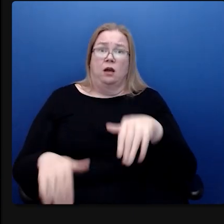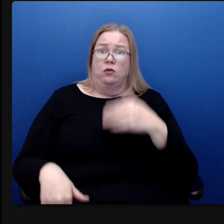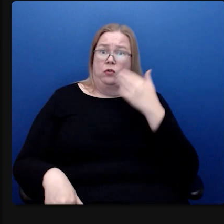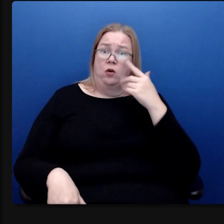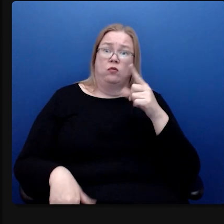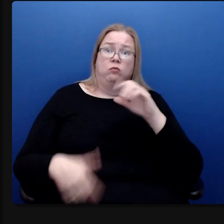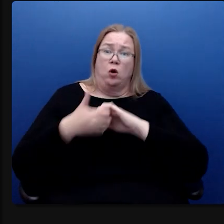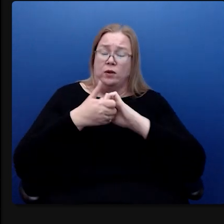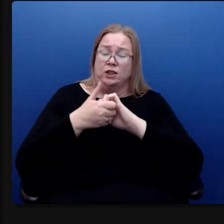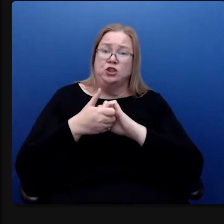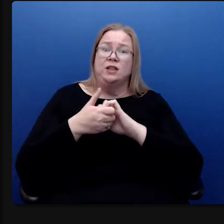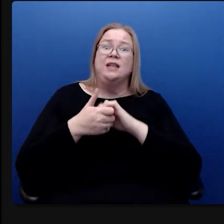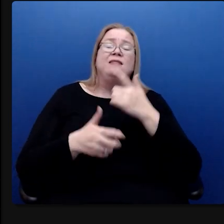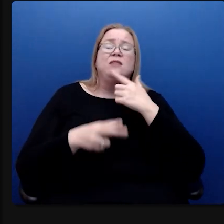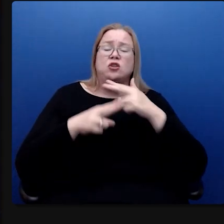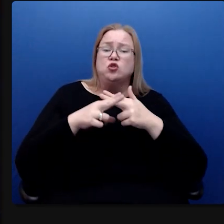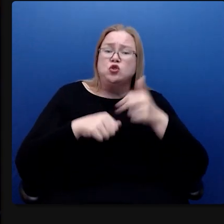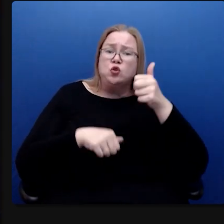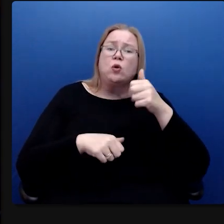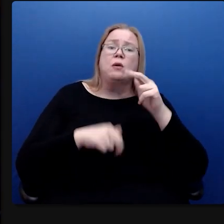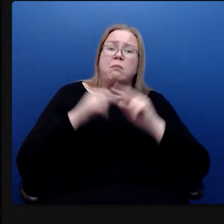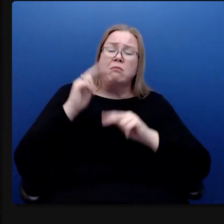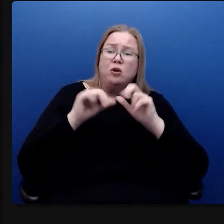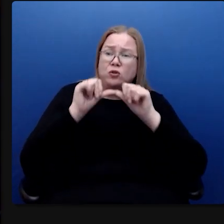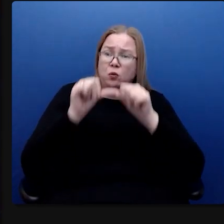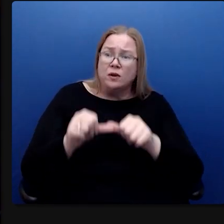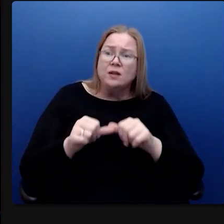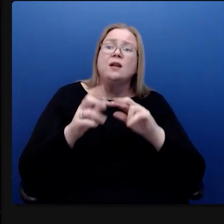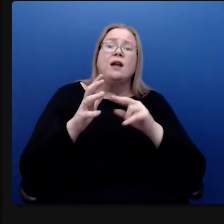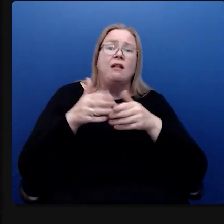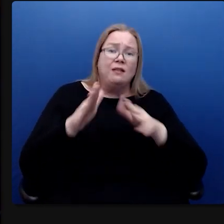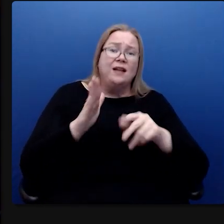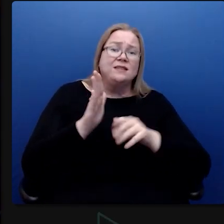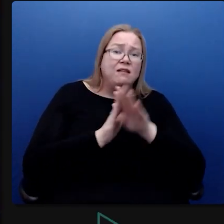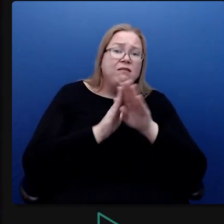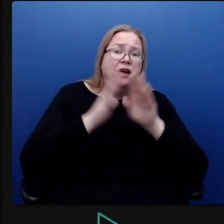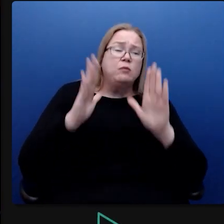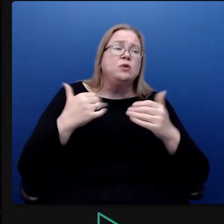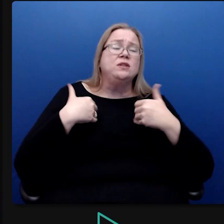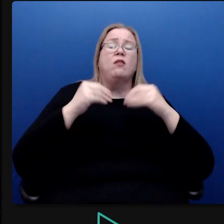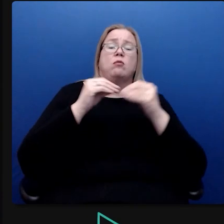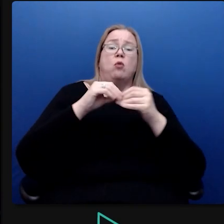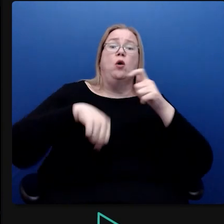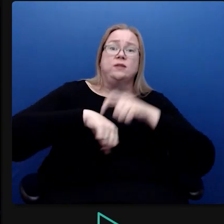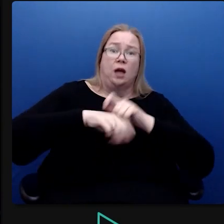Ariel from The Coalition said that shorter build iteration will allow developers to have more time